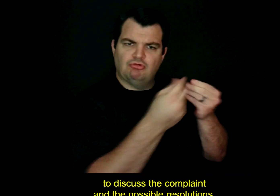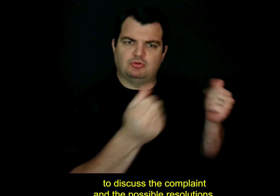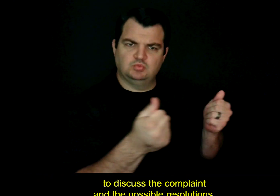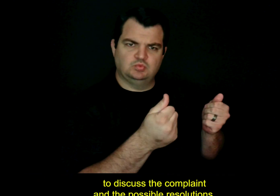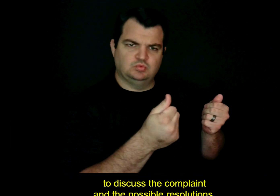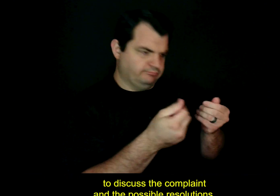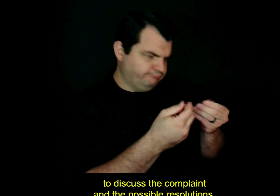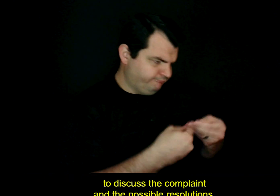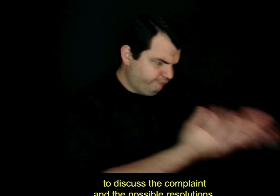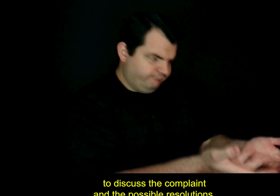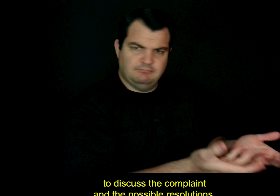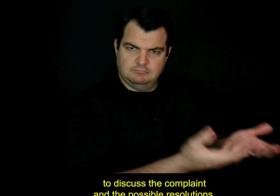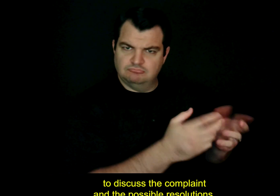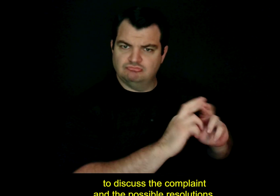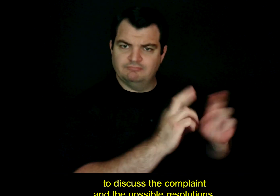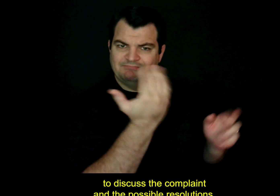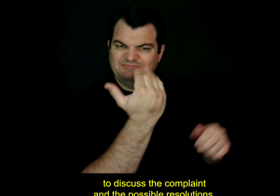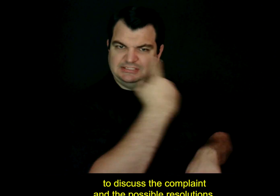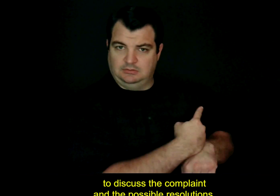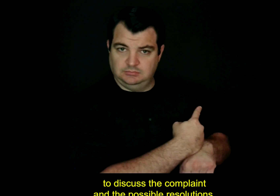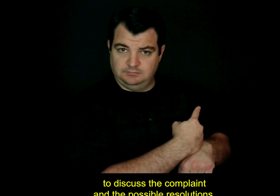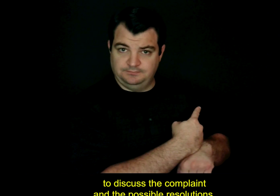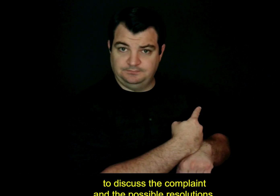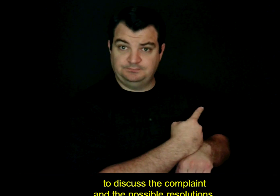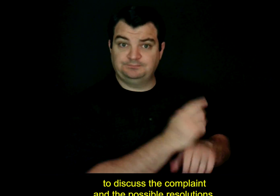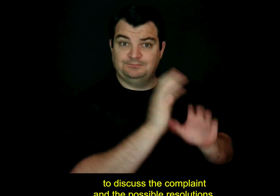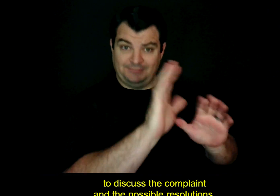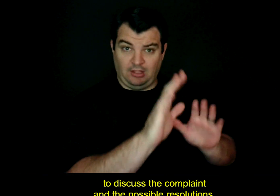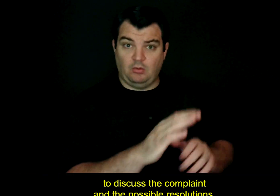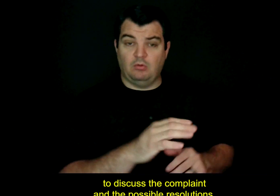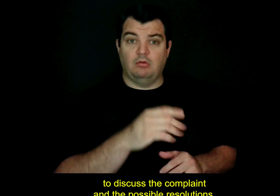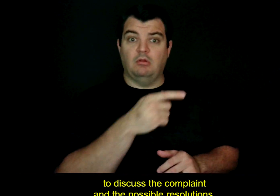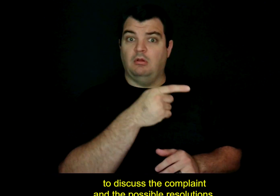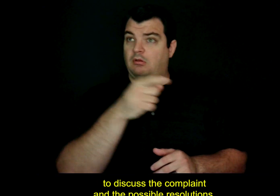to discuss the complaint and the possible resolutions.